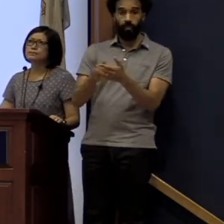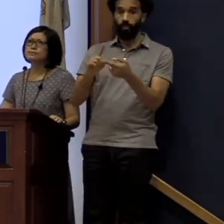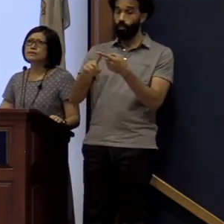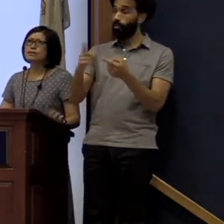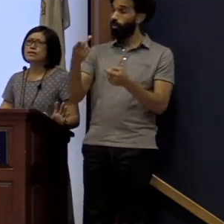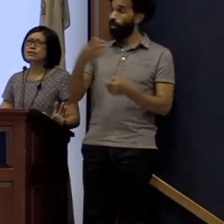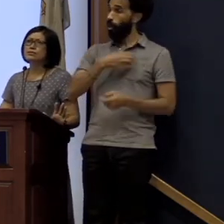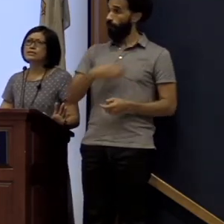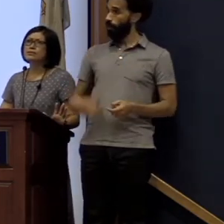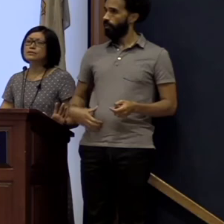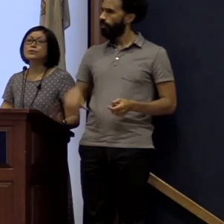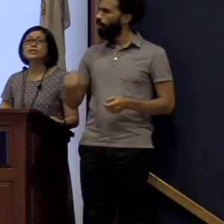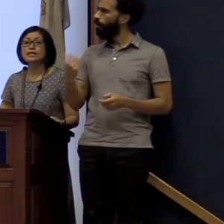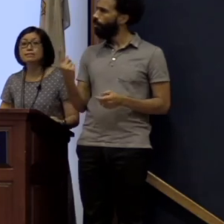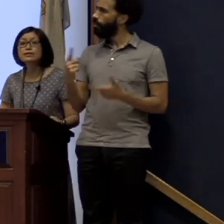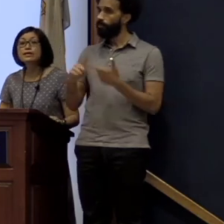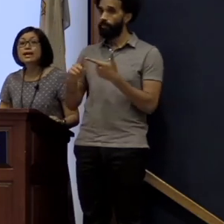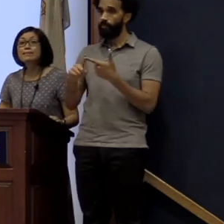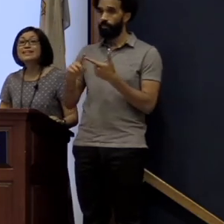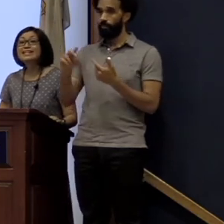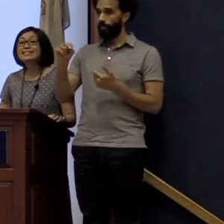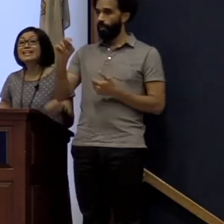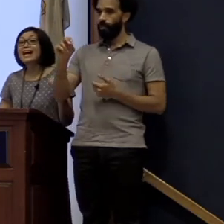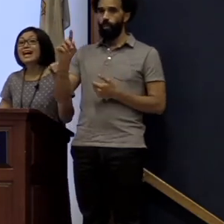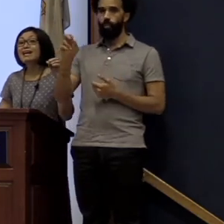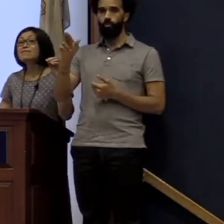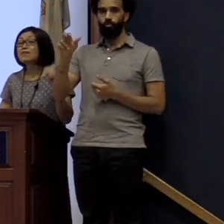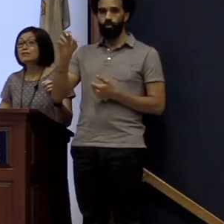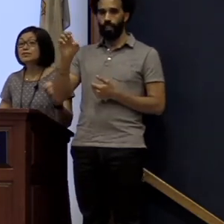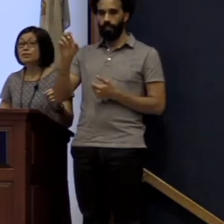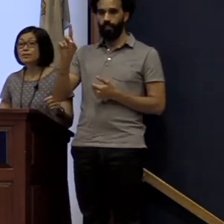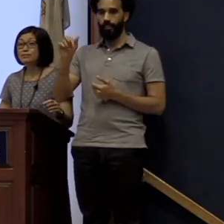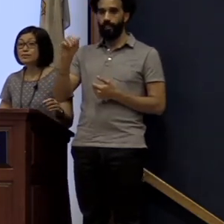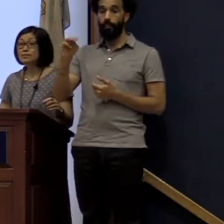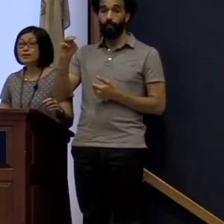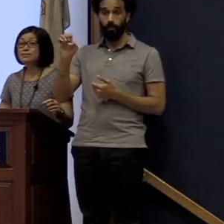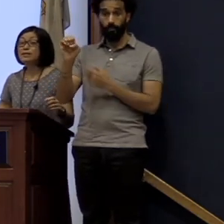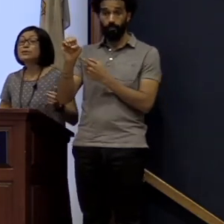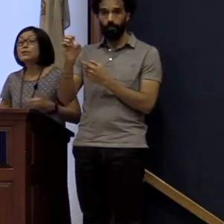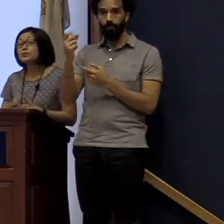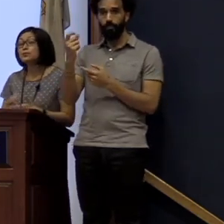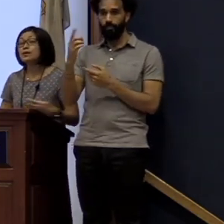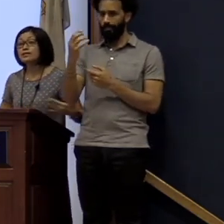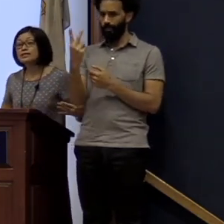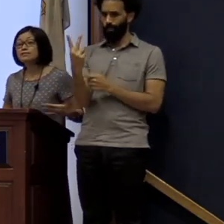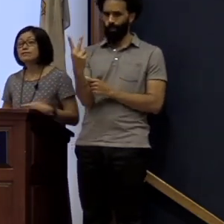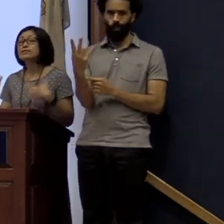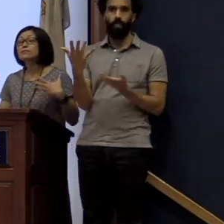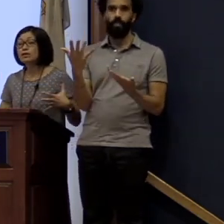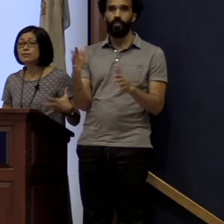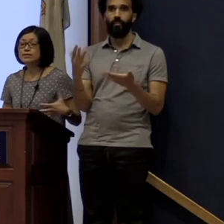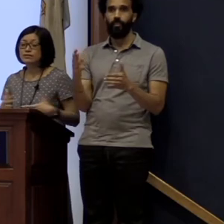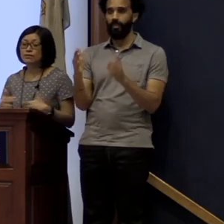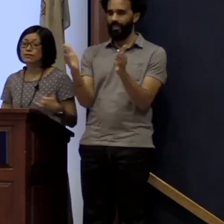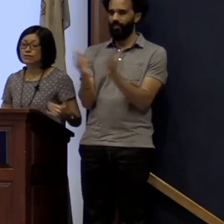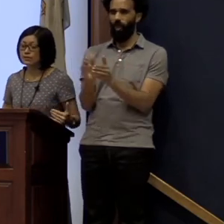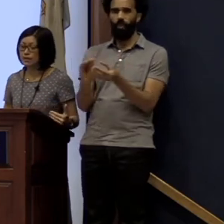My gosh whats the name, Notre Dame. But these are very small numbers, right? And we also work because a small number of kids for a long time